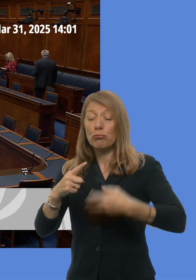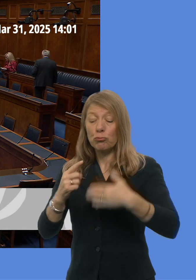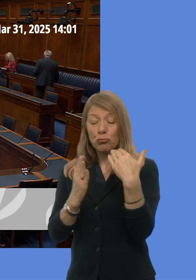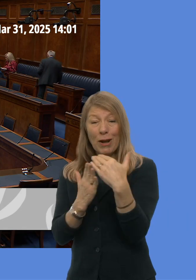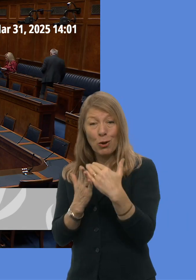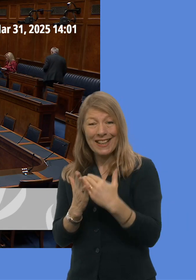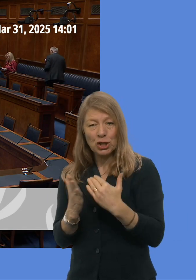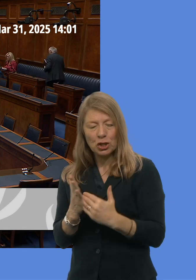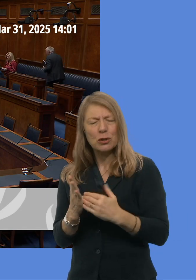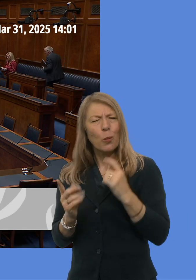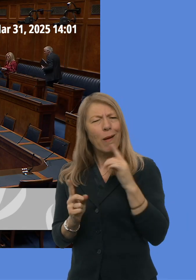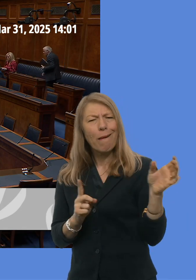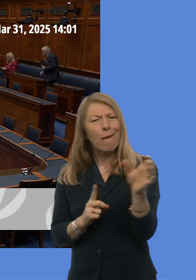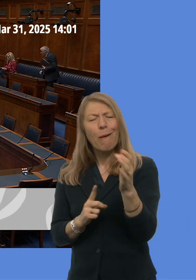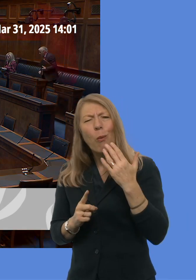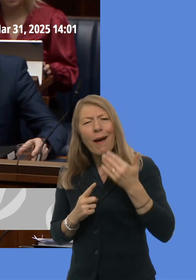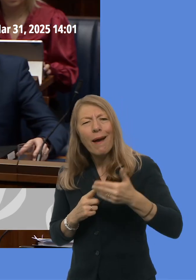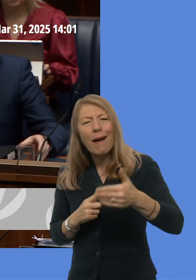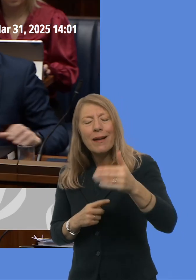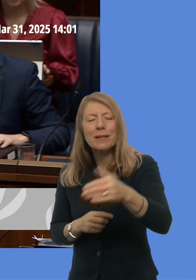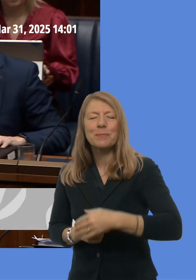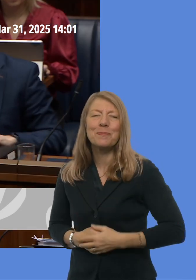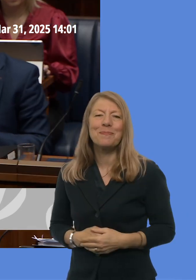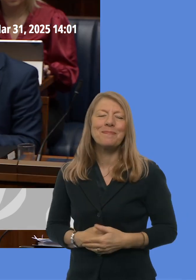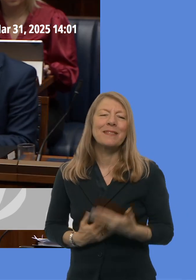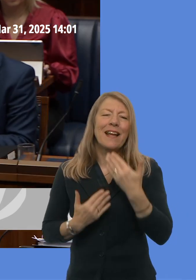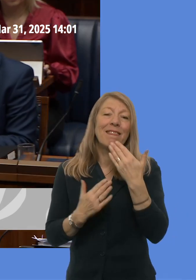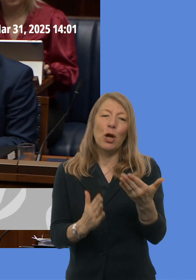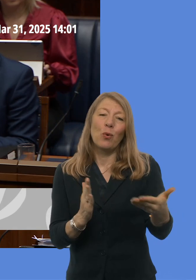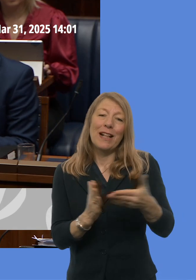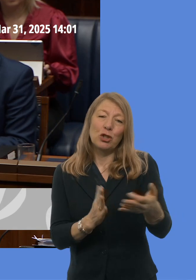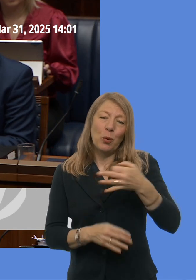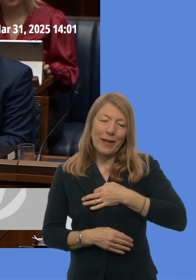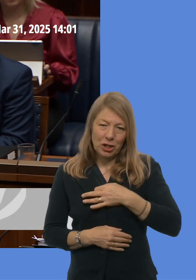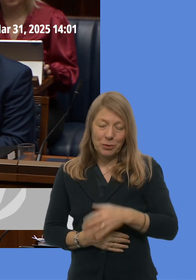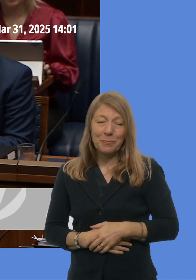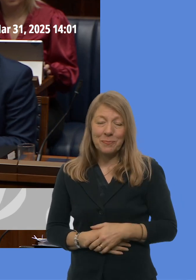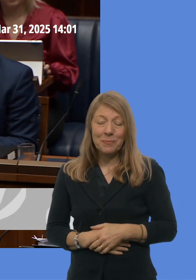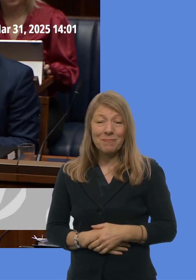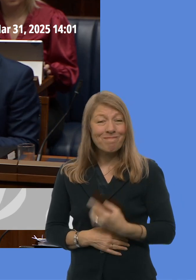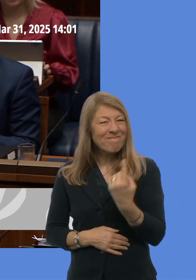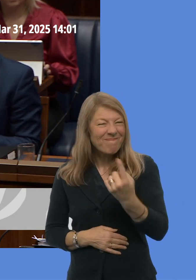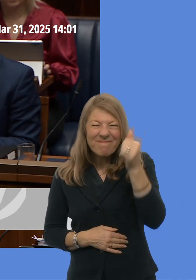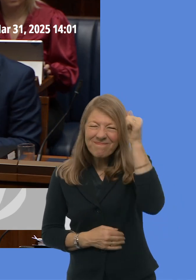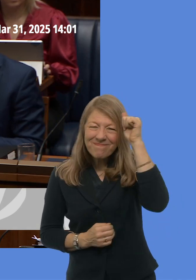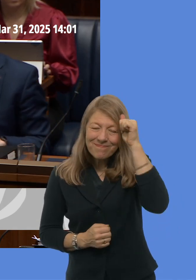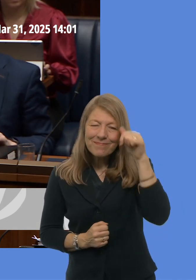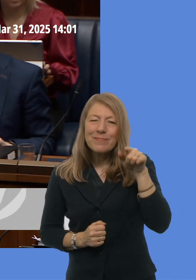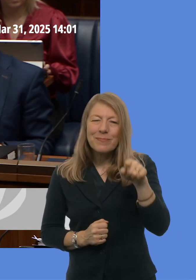I thank the Member for her supplementary question. As the Member is likely aware, there are a number of key steps that we need